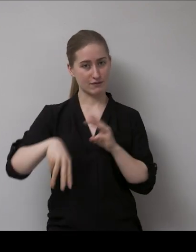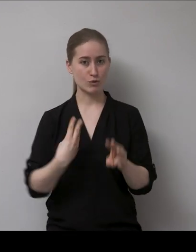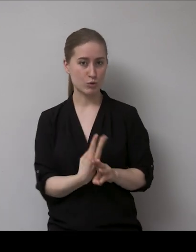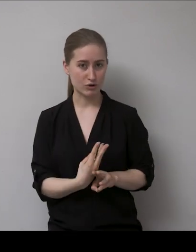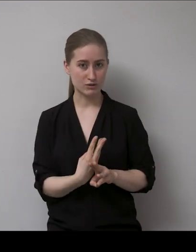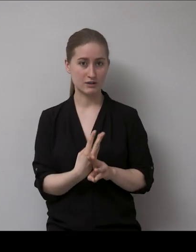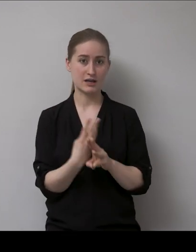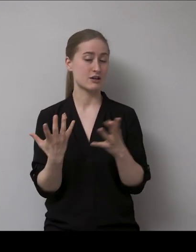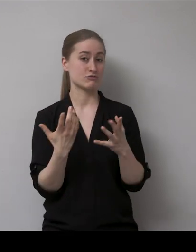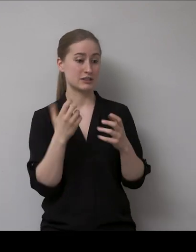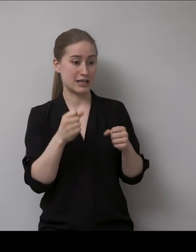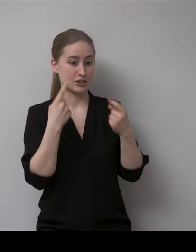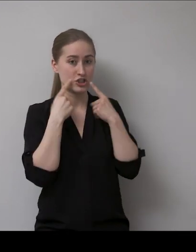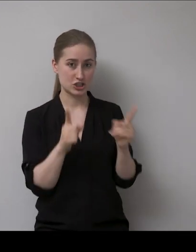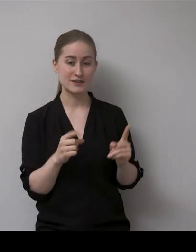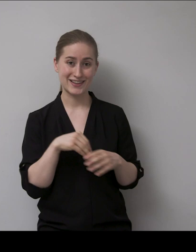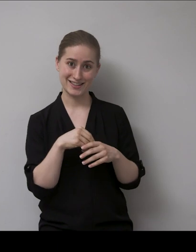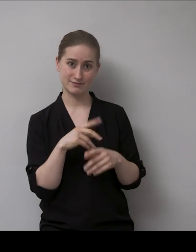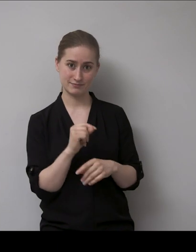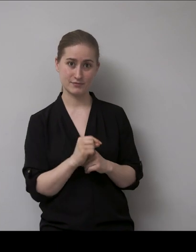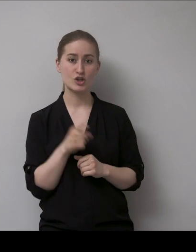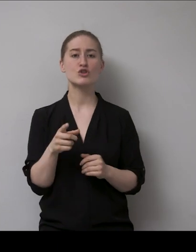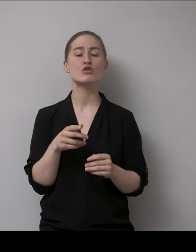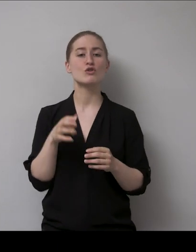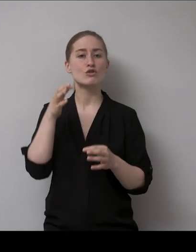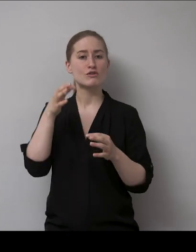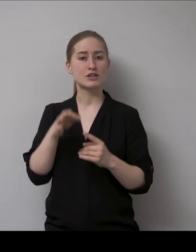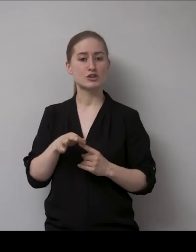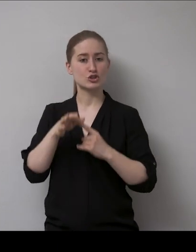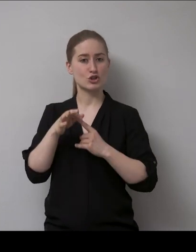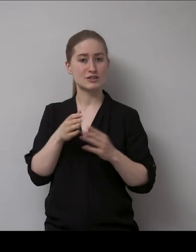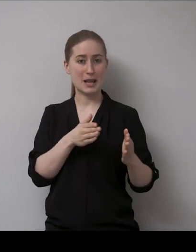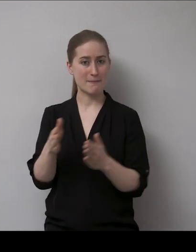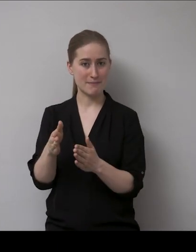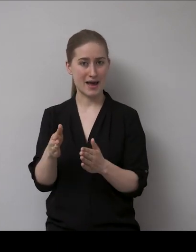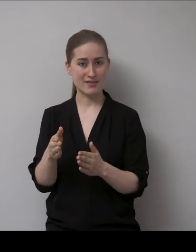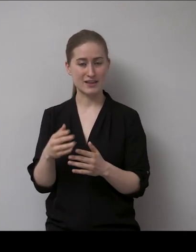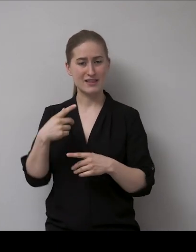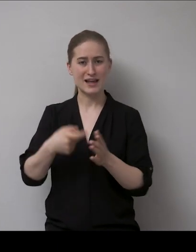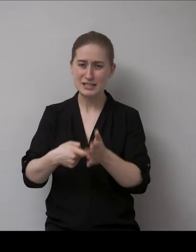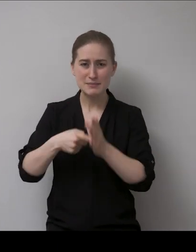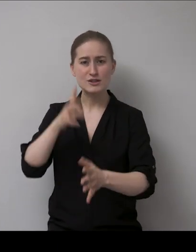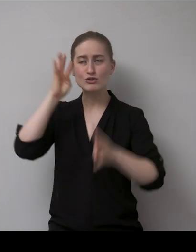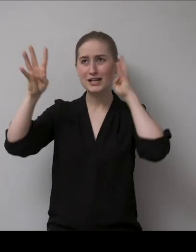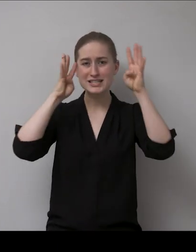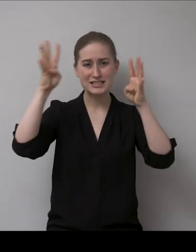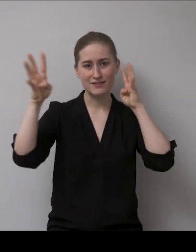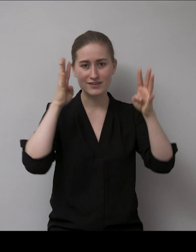and what you can achieve in it. You have chosen a path that demands creativity, innovation, sound evidence,